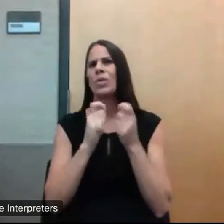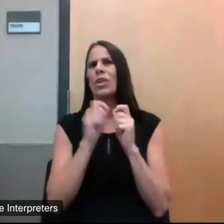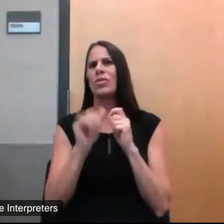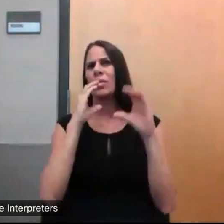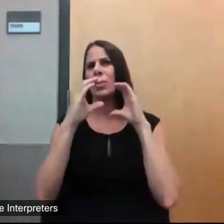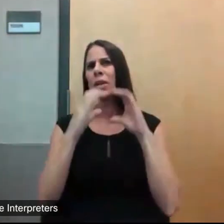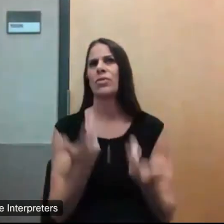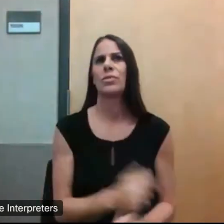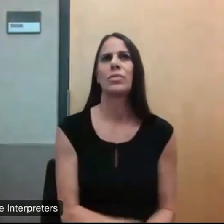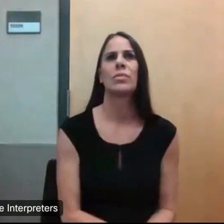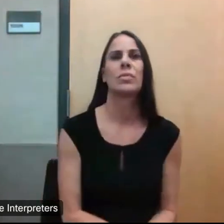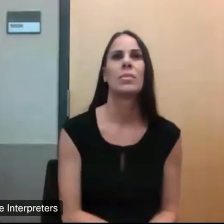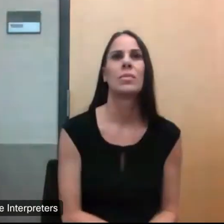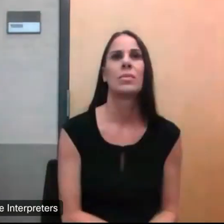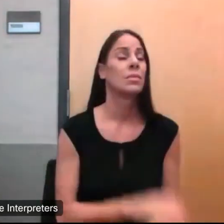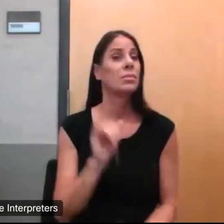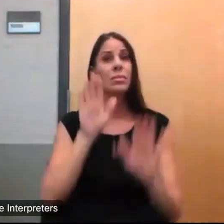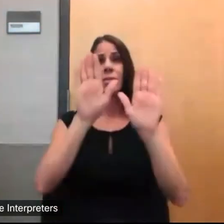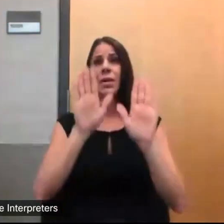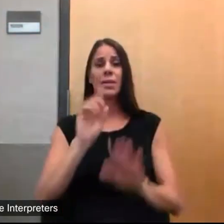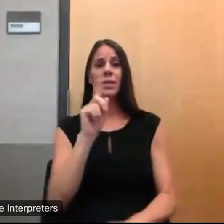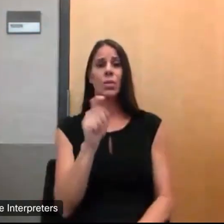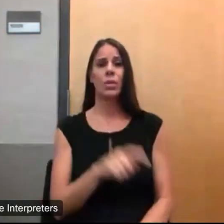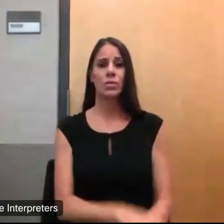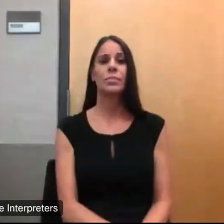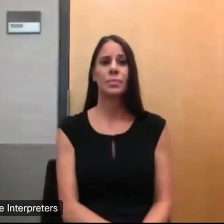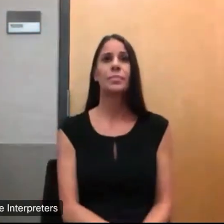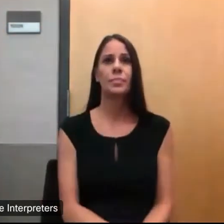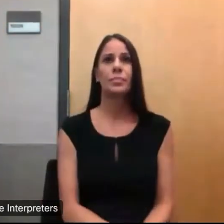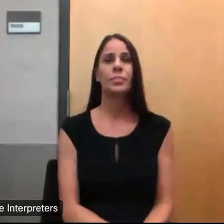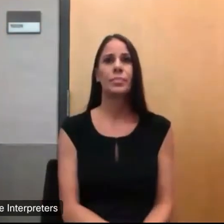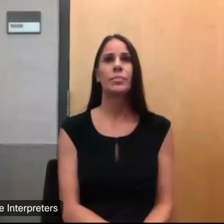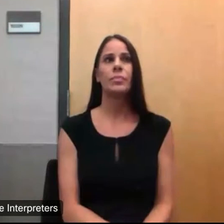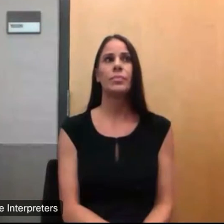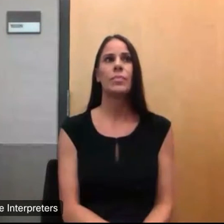It's, it's an excellent question and, you know, it's something that, um.